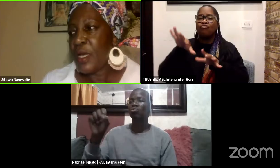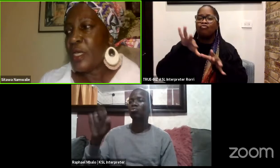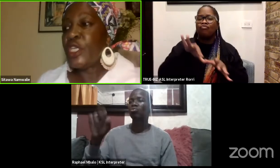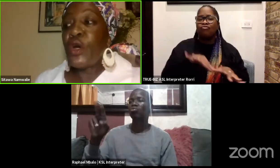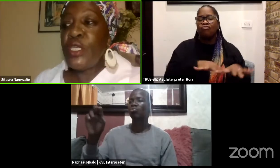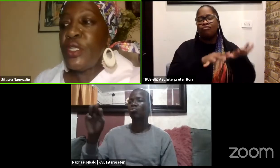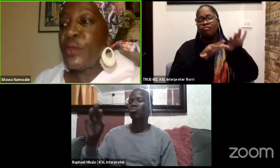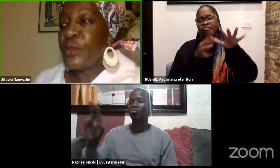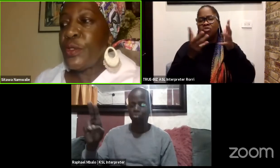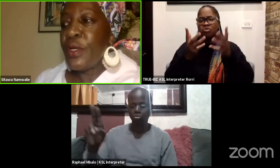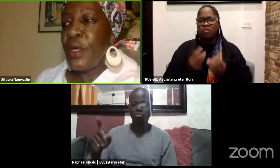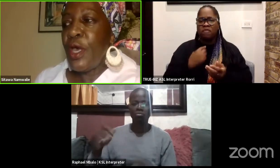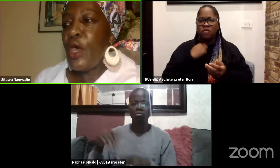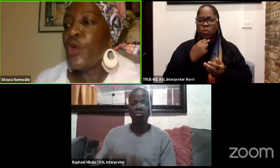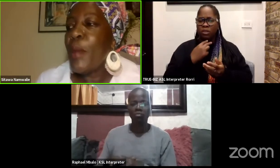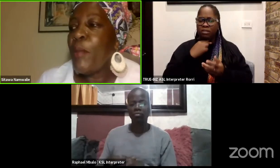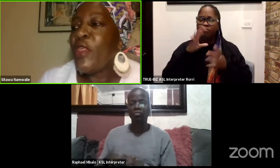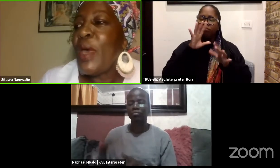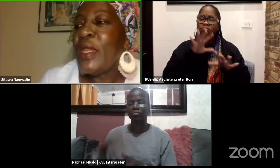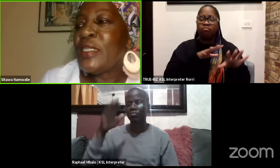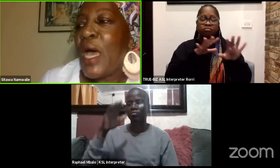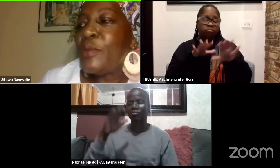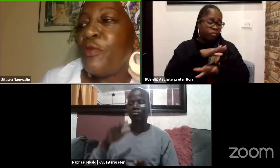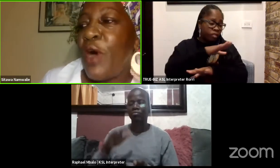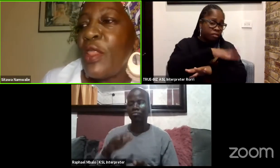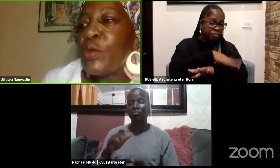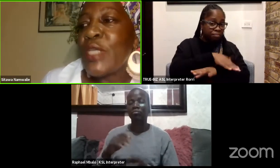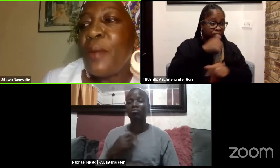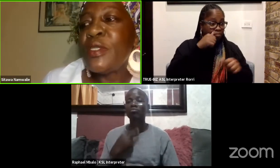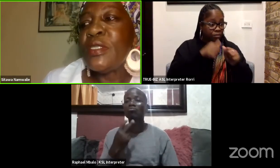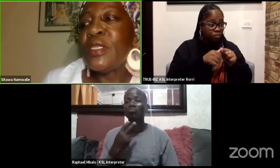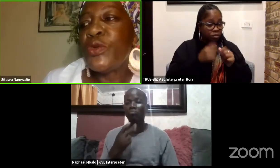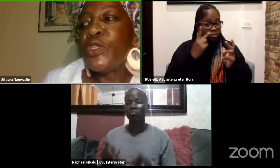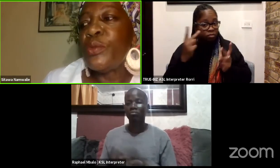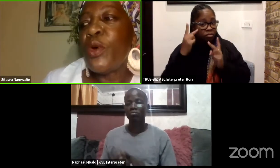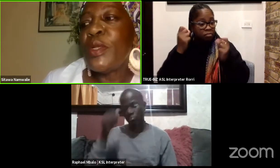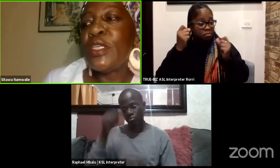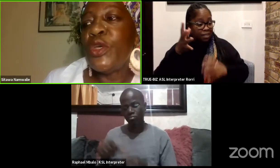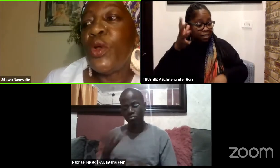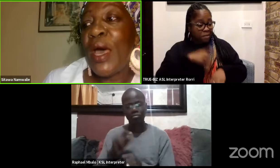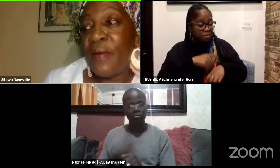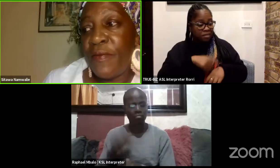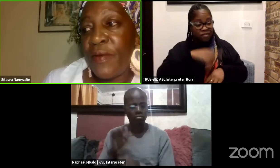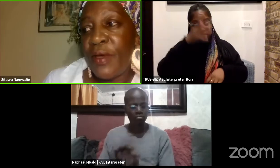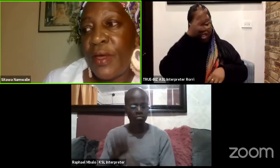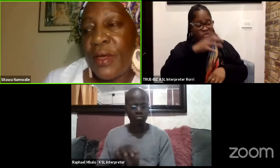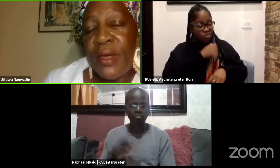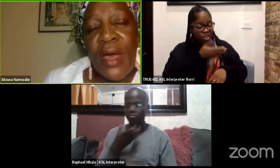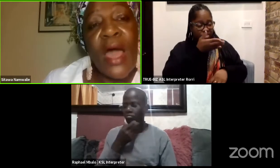She continues, "You remember the many times your father was absent at crucial moments in your life?"